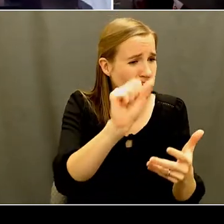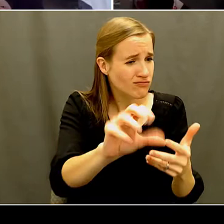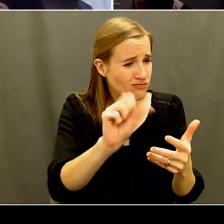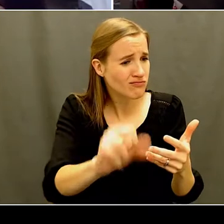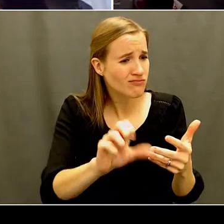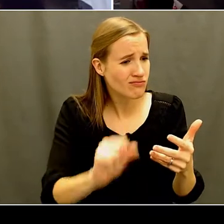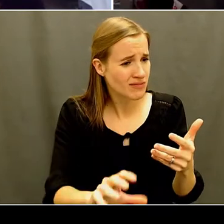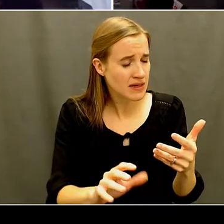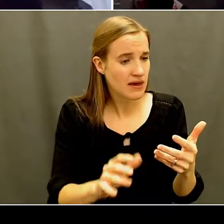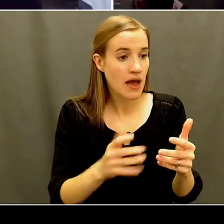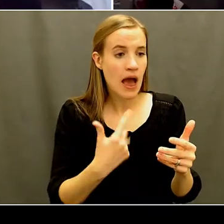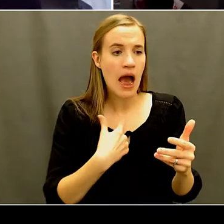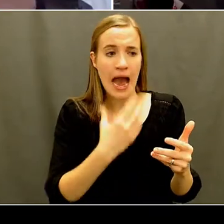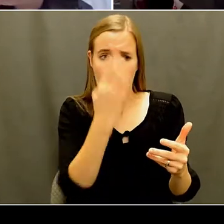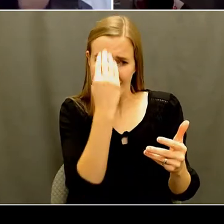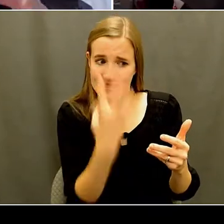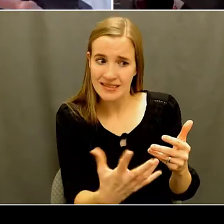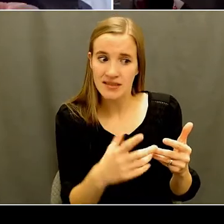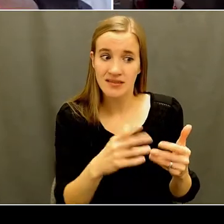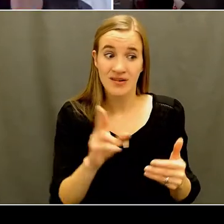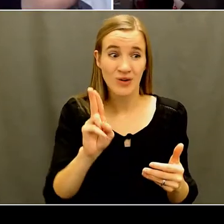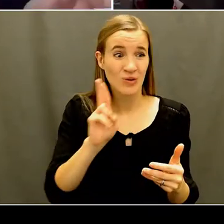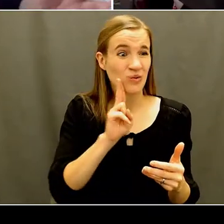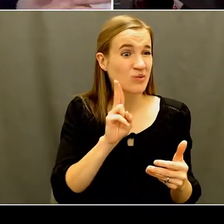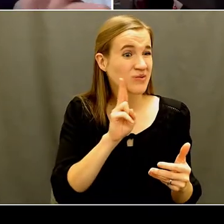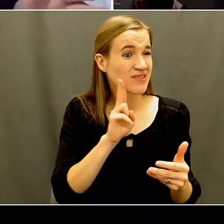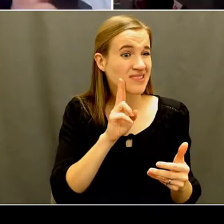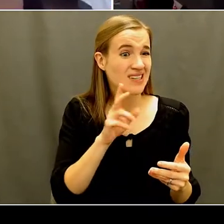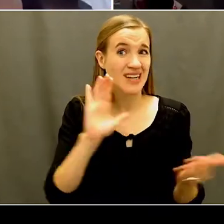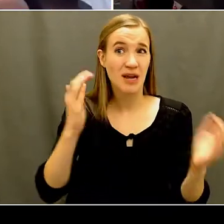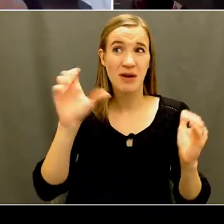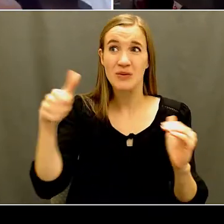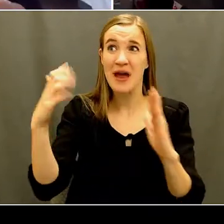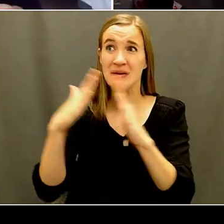or the most inclusive city, you have to make strategic investments in X, Y, and